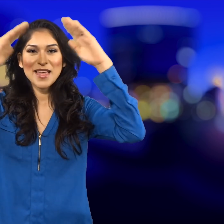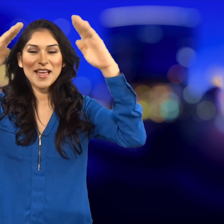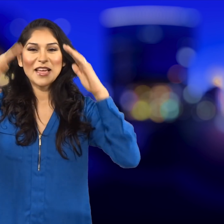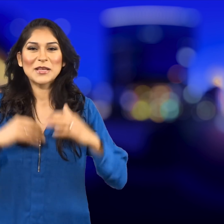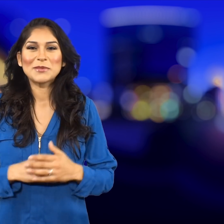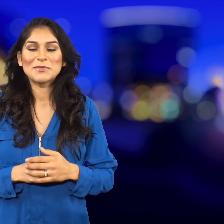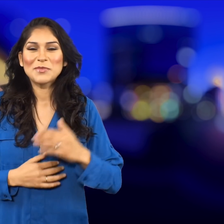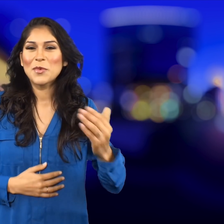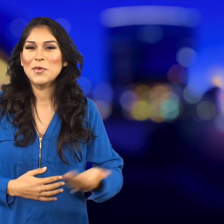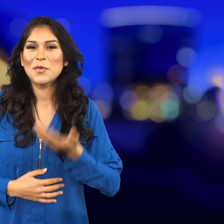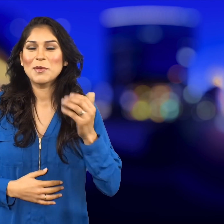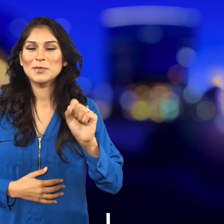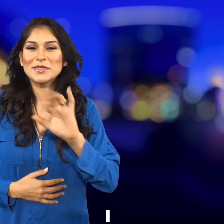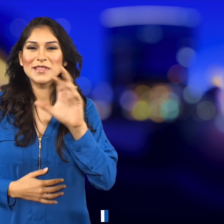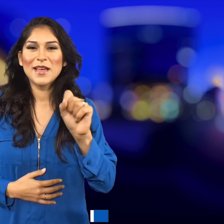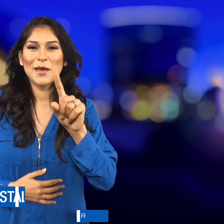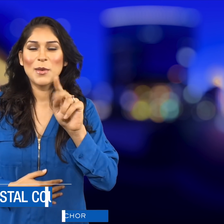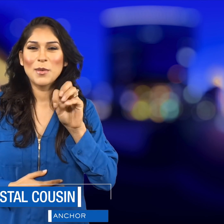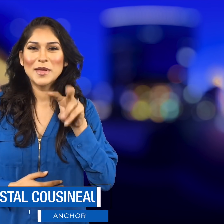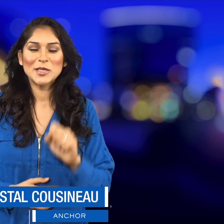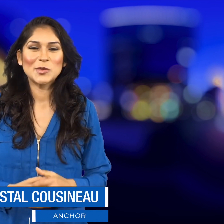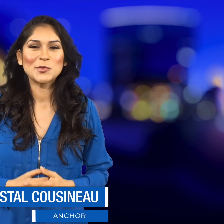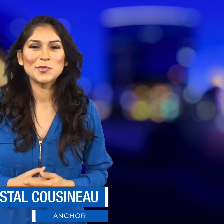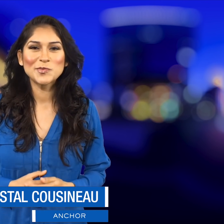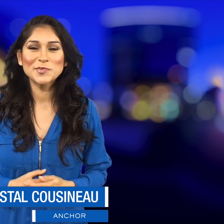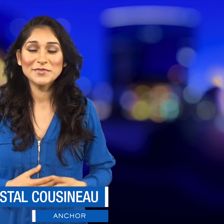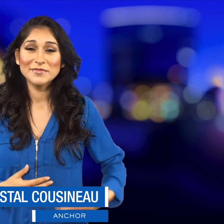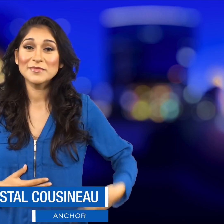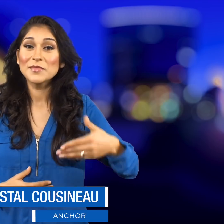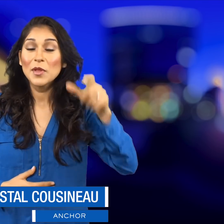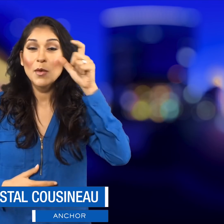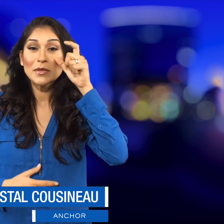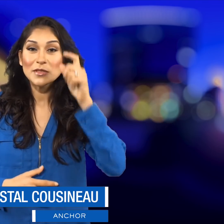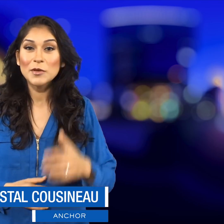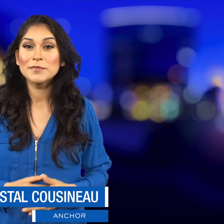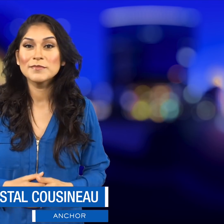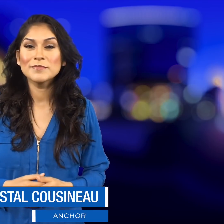Hello everyone. Welcome to Sign1News. I'm Crystal Cousineau.